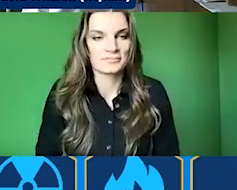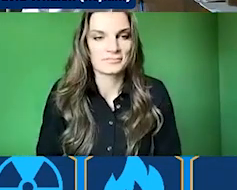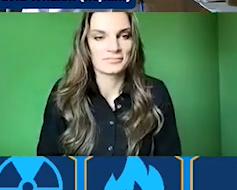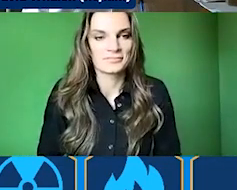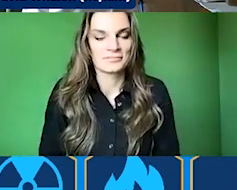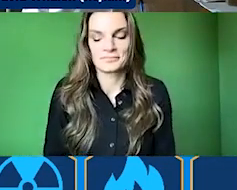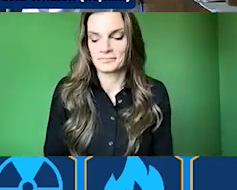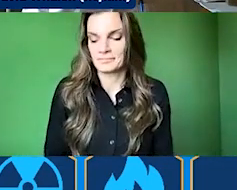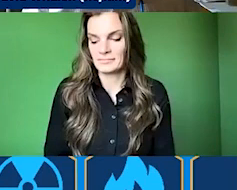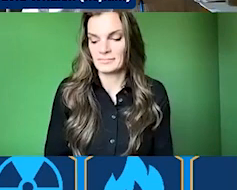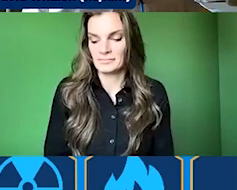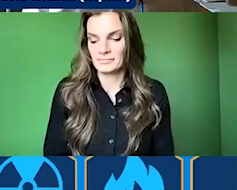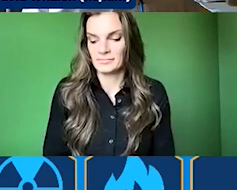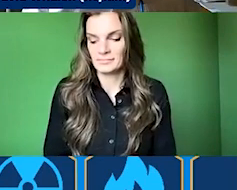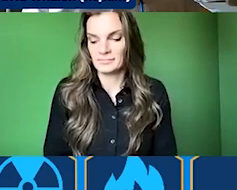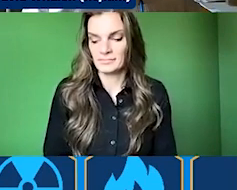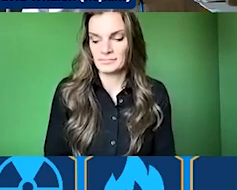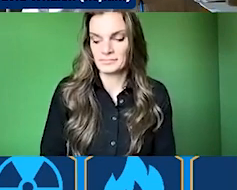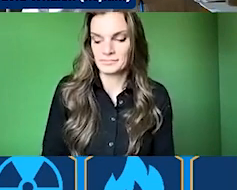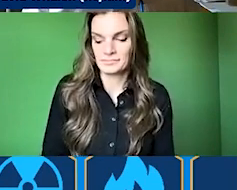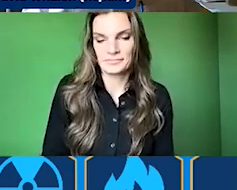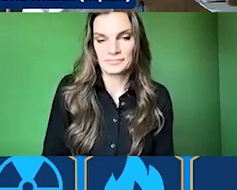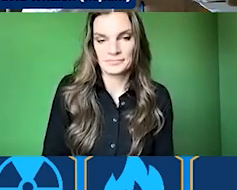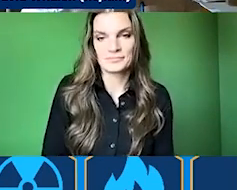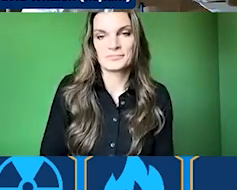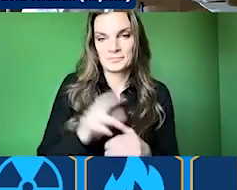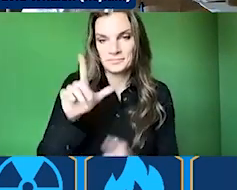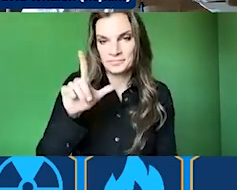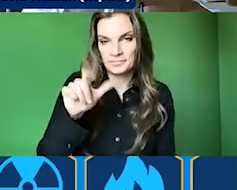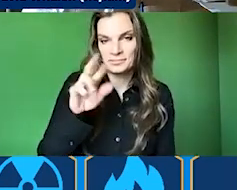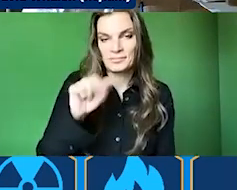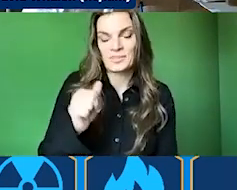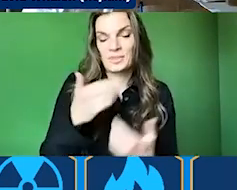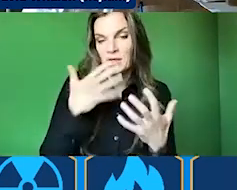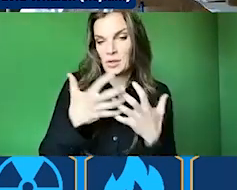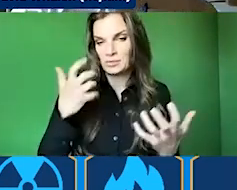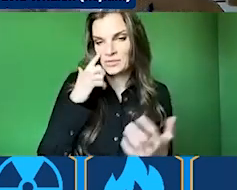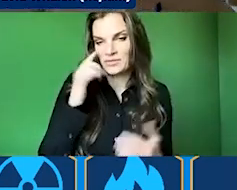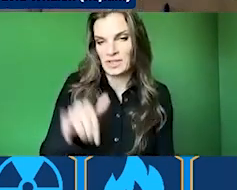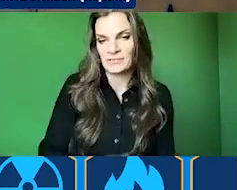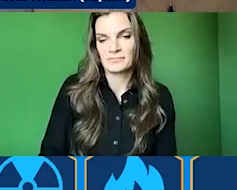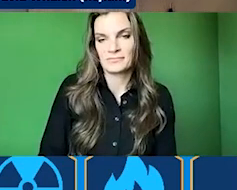LAURA GUIDRY-GRIMES, PhD, Thank you so much for that so I'm going to pivot a